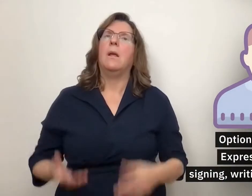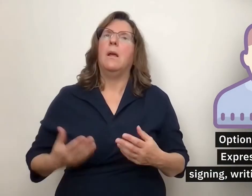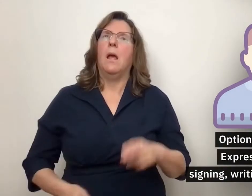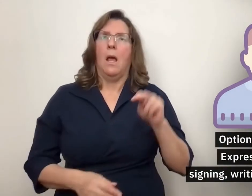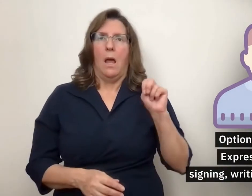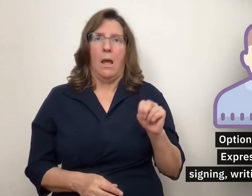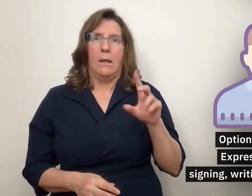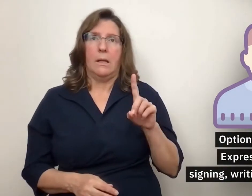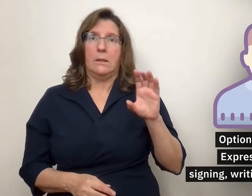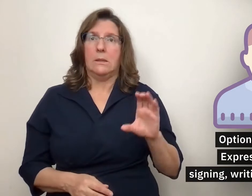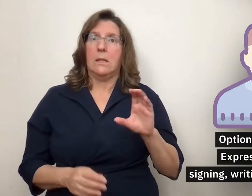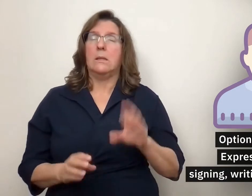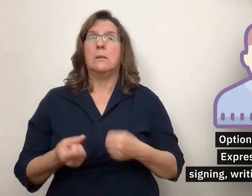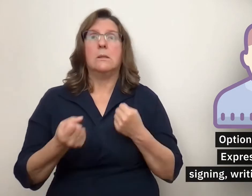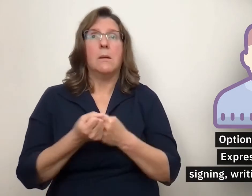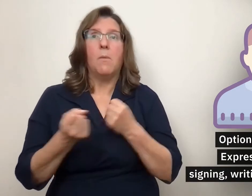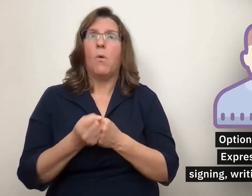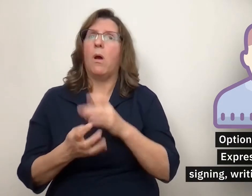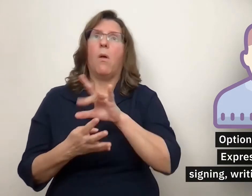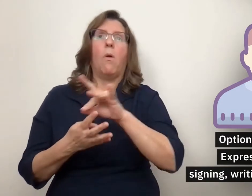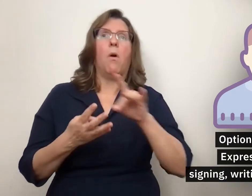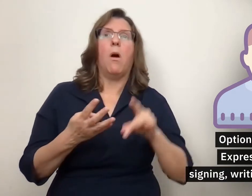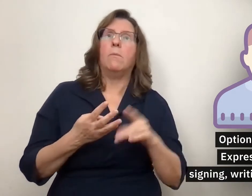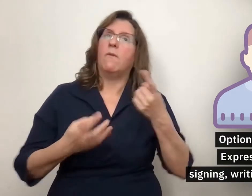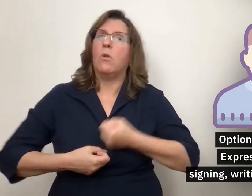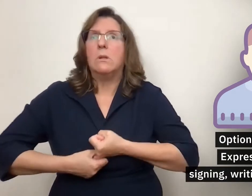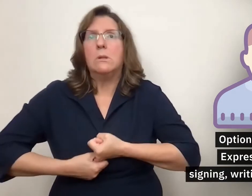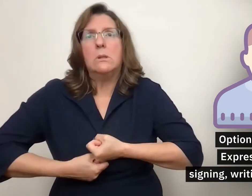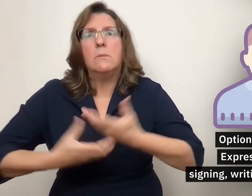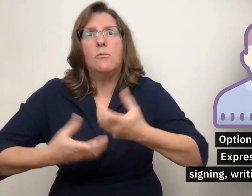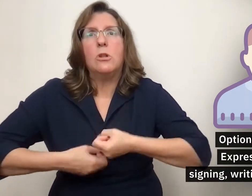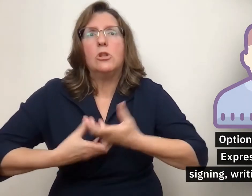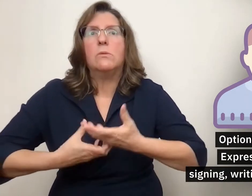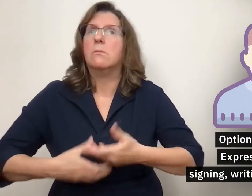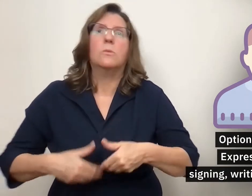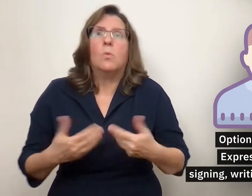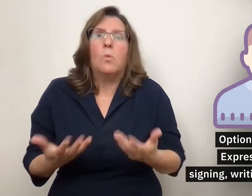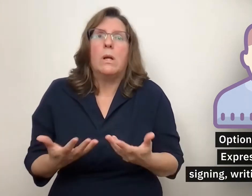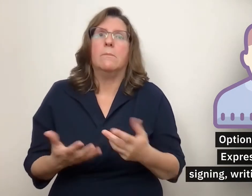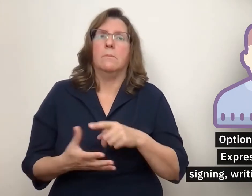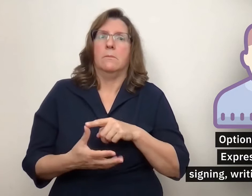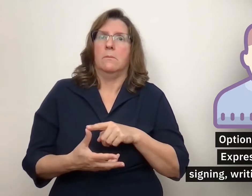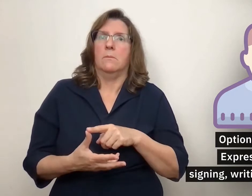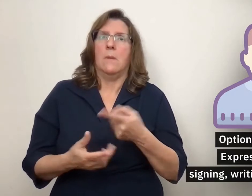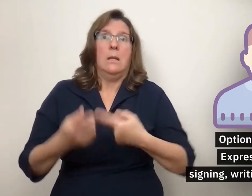The National Deaf Centre states instructional design must include options for self-expression